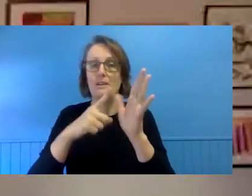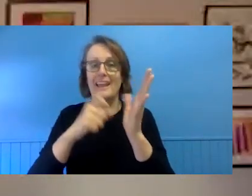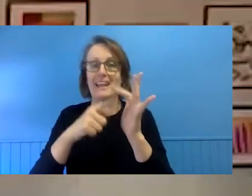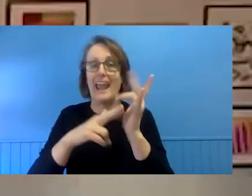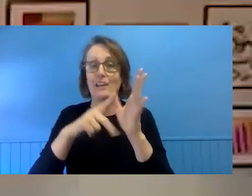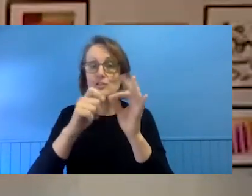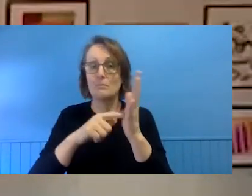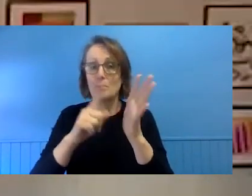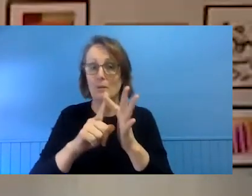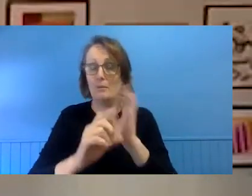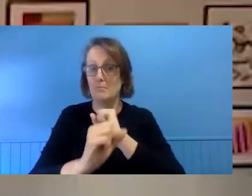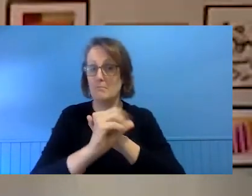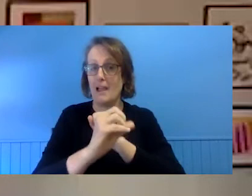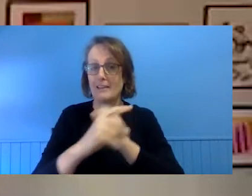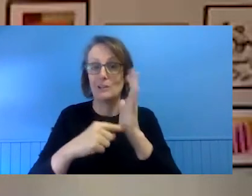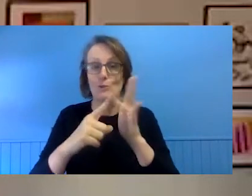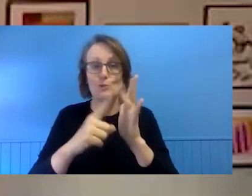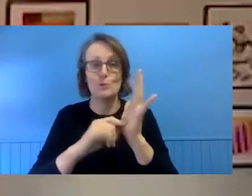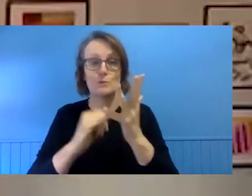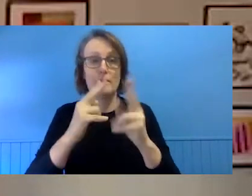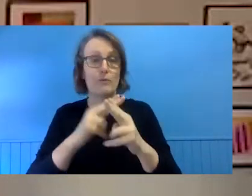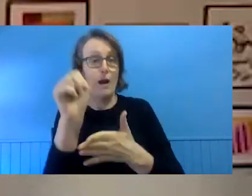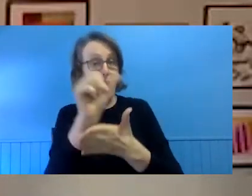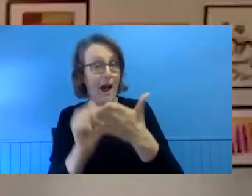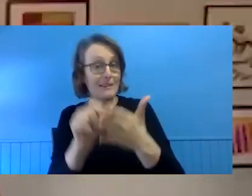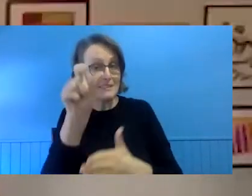artists an organisations, with Monica Davidson from Creative Plus